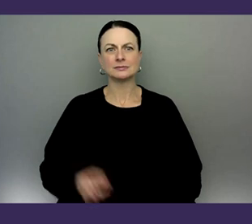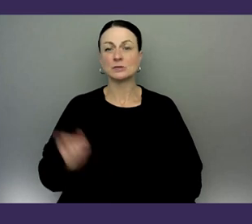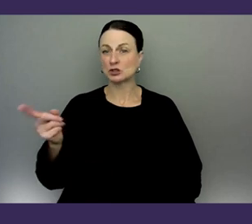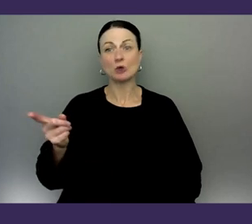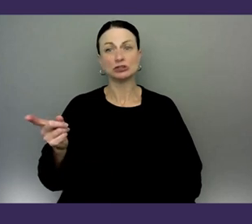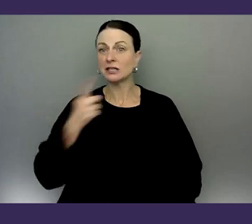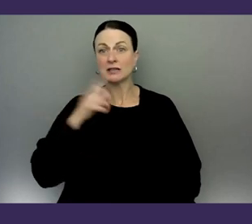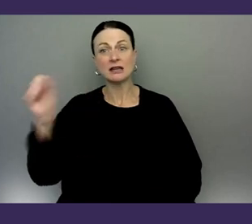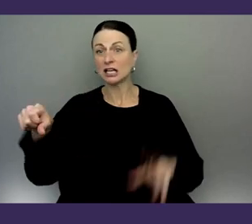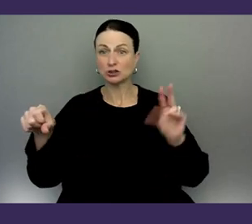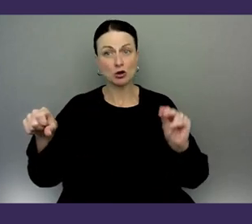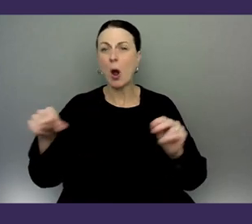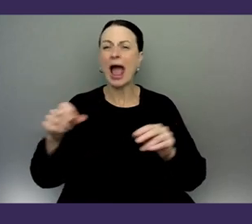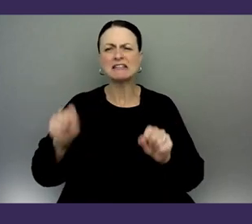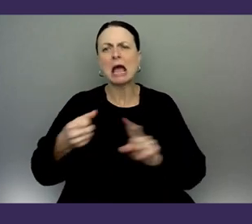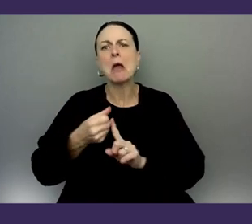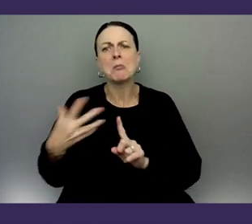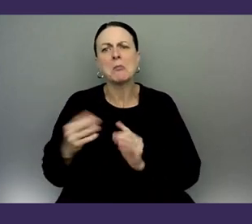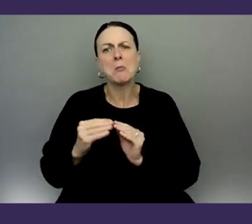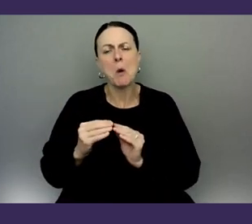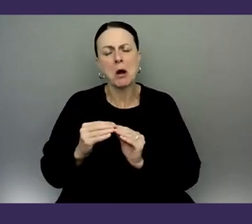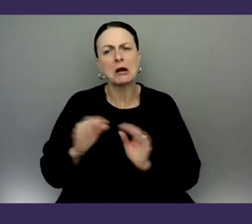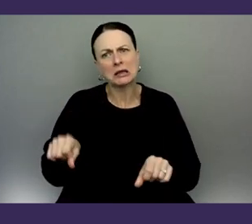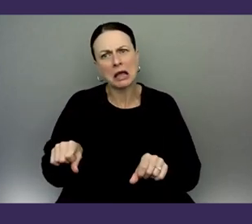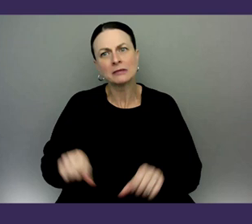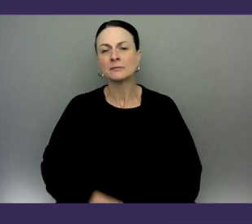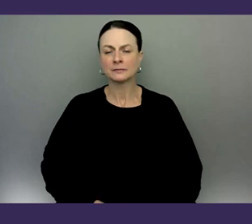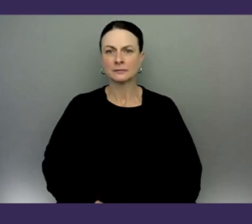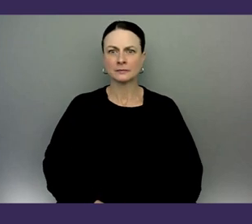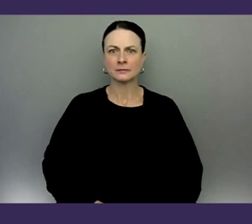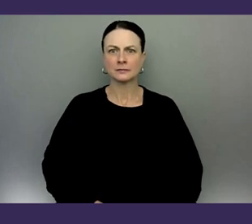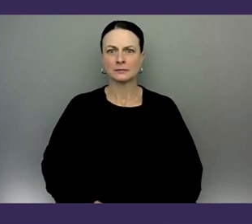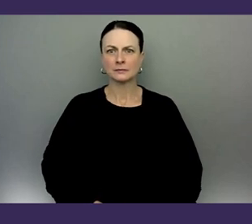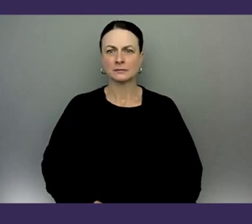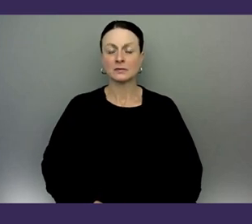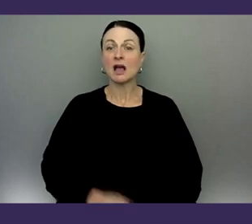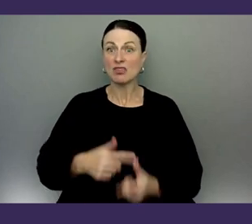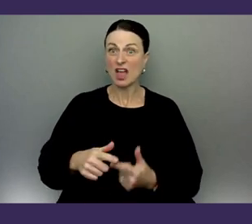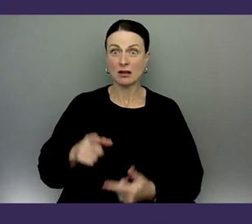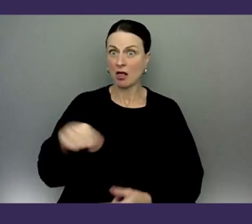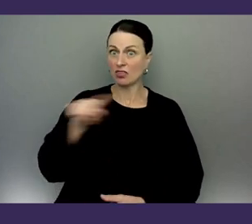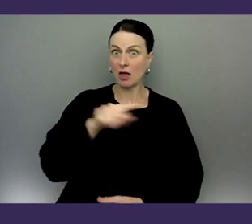and can go into a little more detail. Upon realization that Karla probably